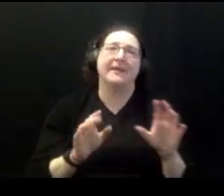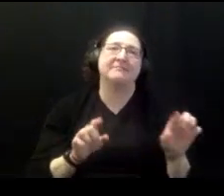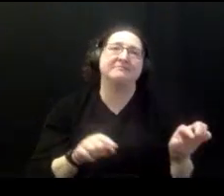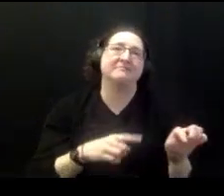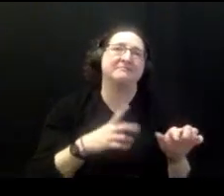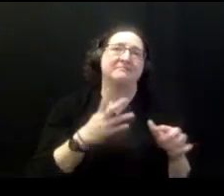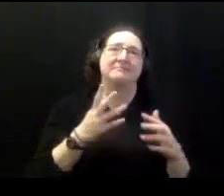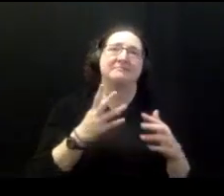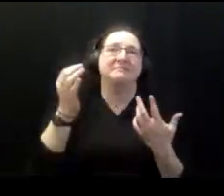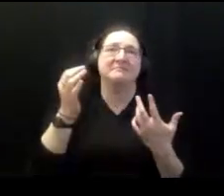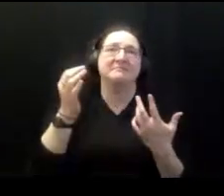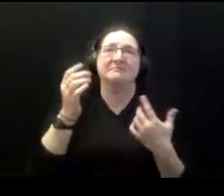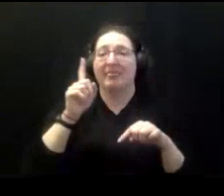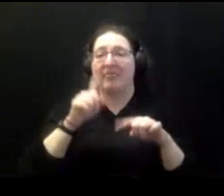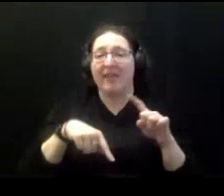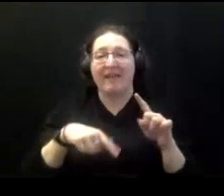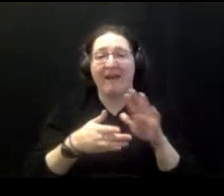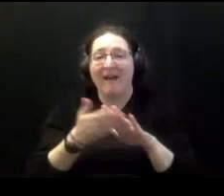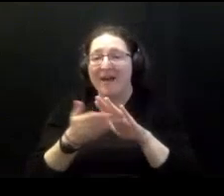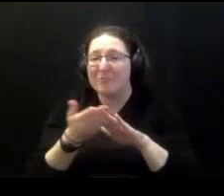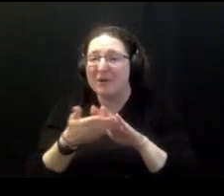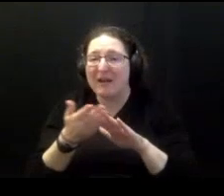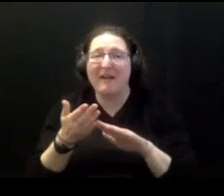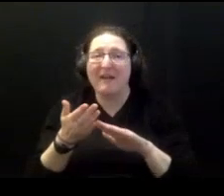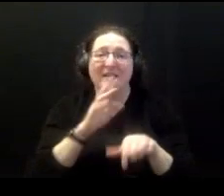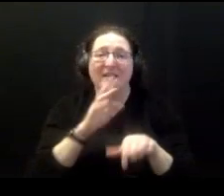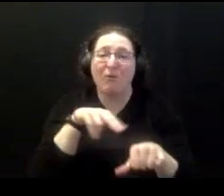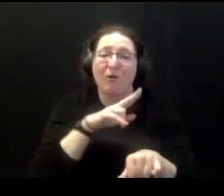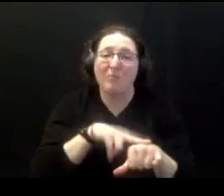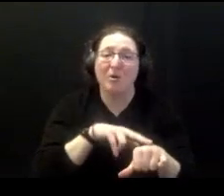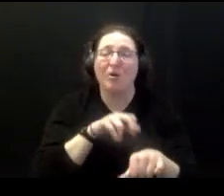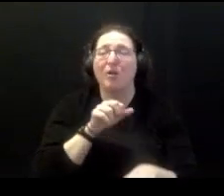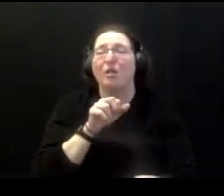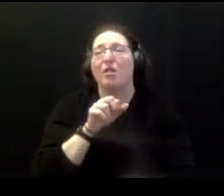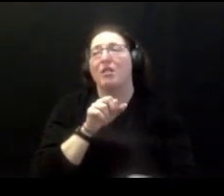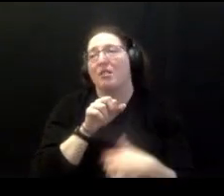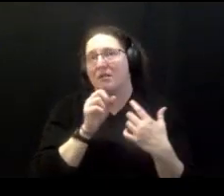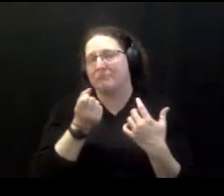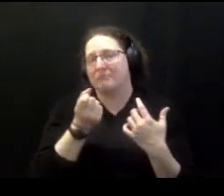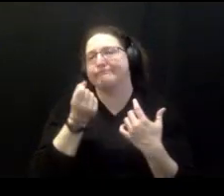unable to operate normally which understandably could have a detrimental impact to public health.